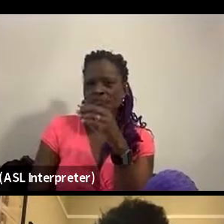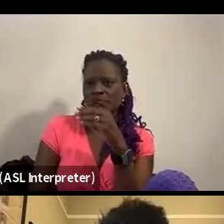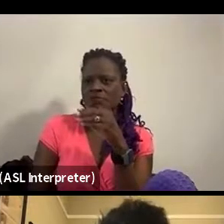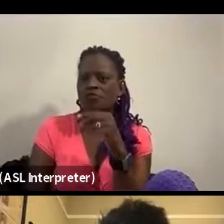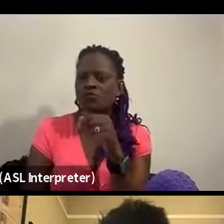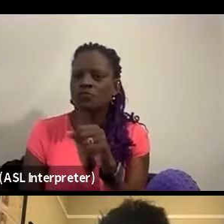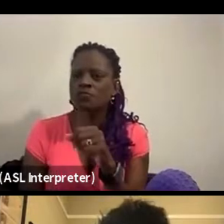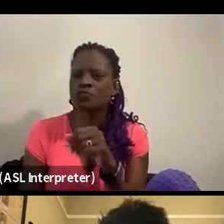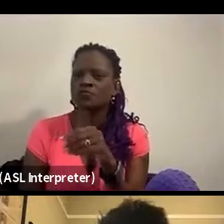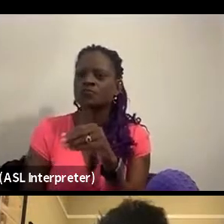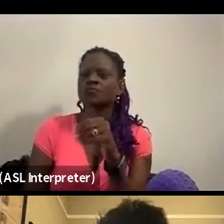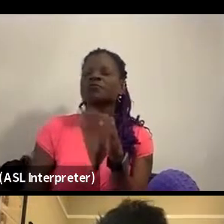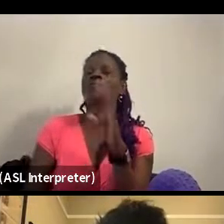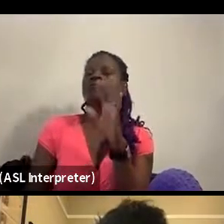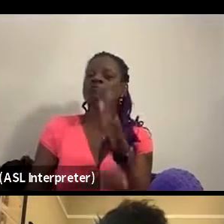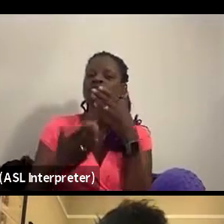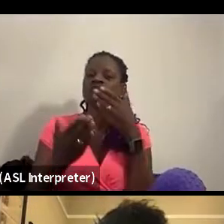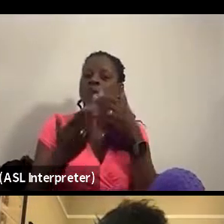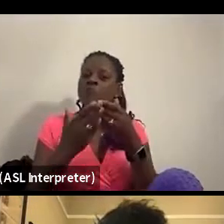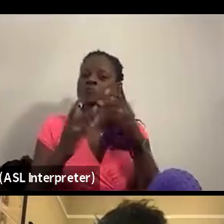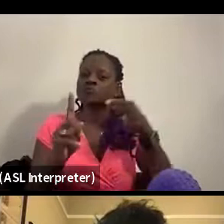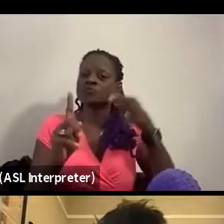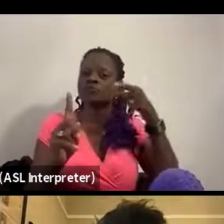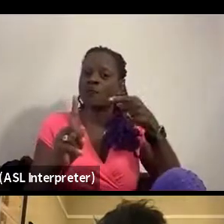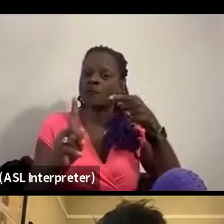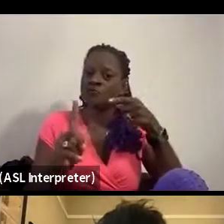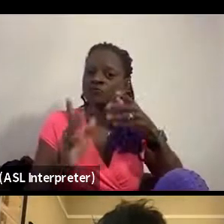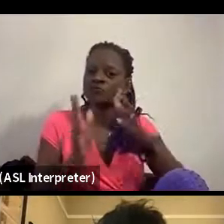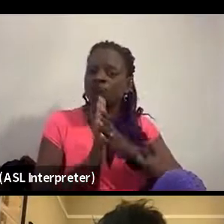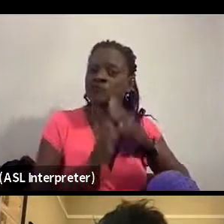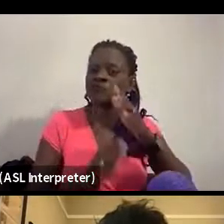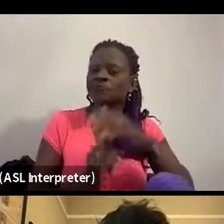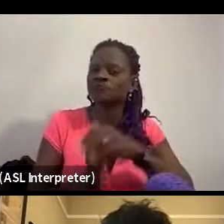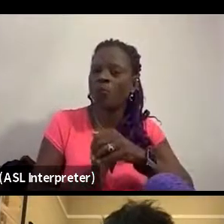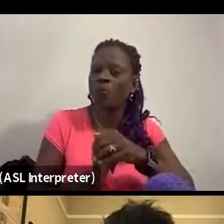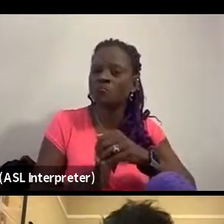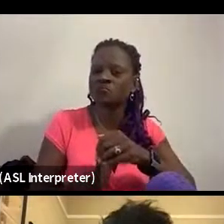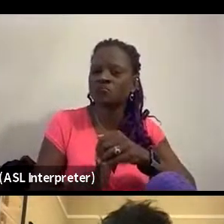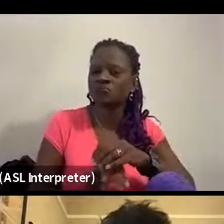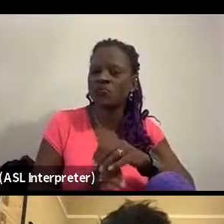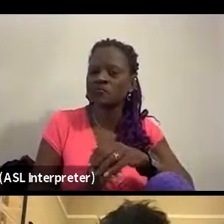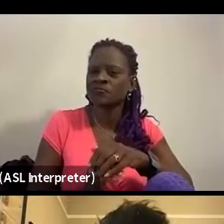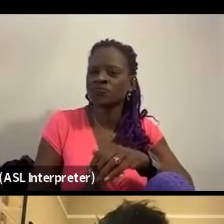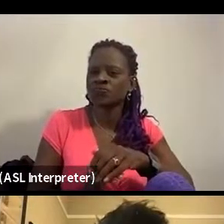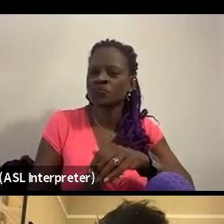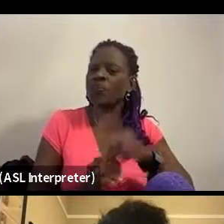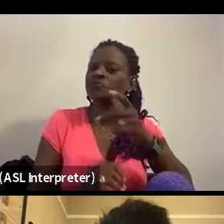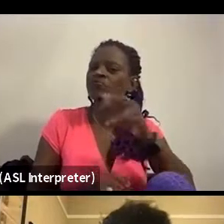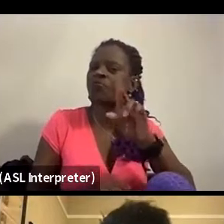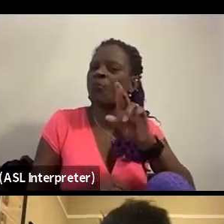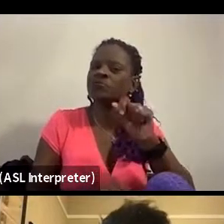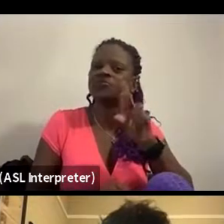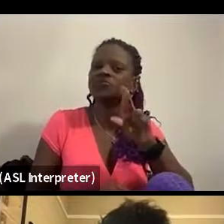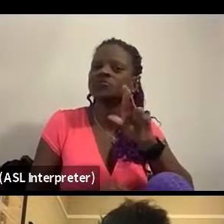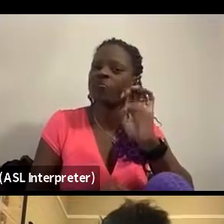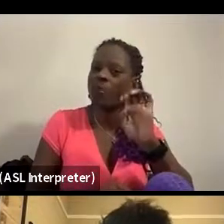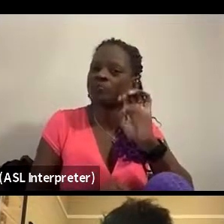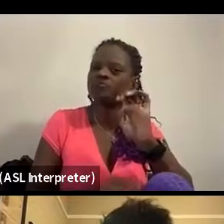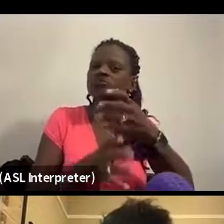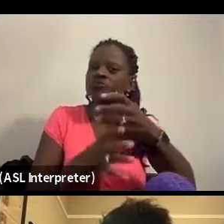Yeah, that's a very good point, Martin, it's the point is it's an extremely rare condition and